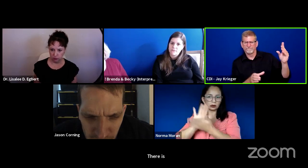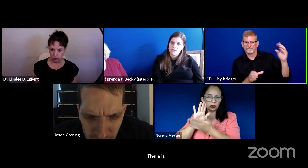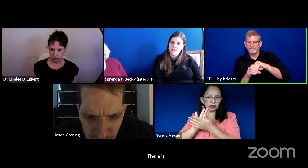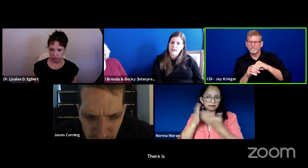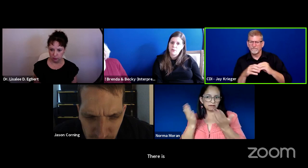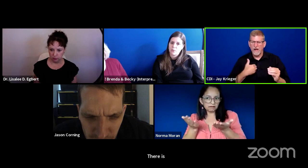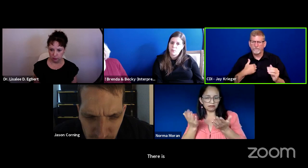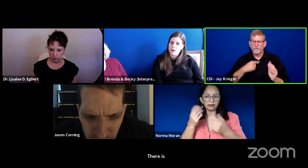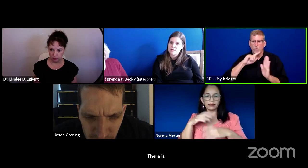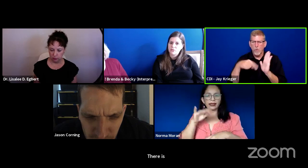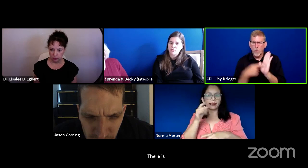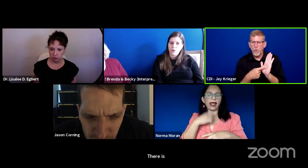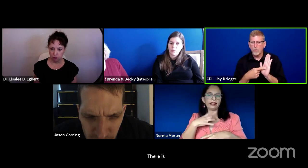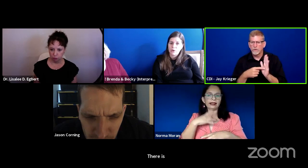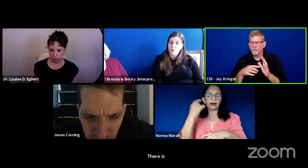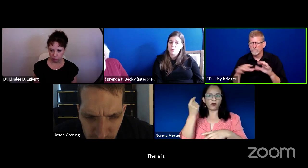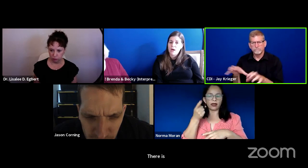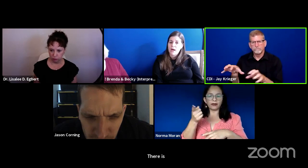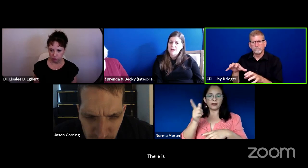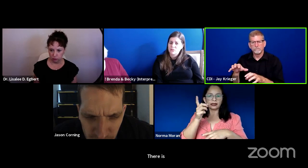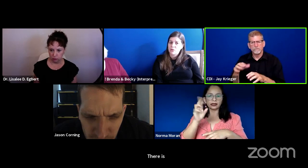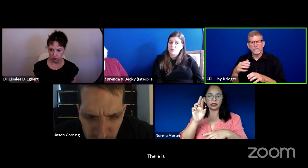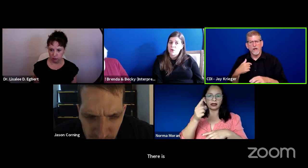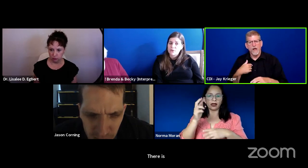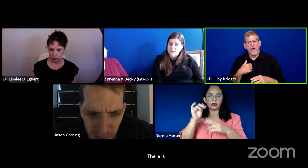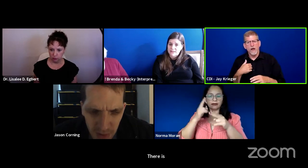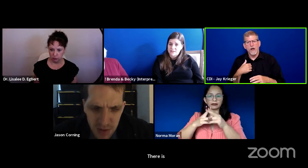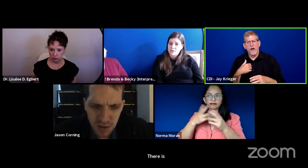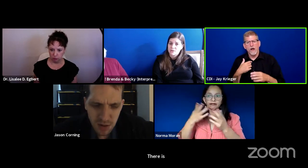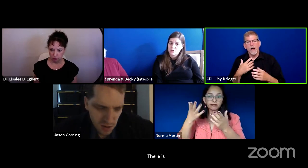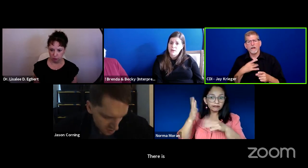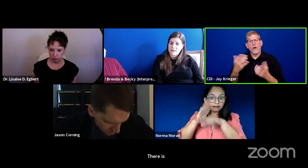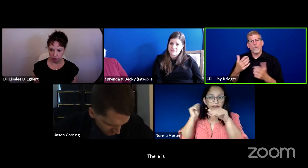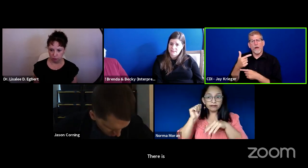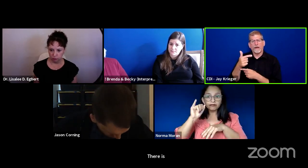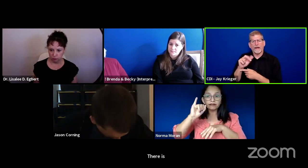So again, where is the role? Who has a role of oversight to MSD?